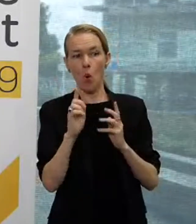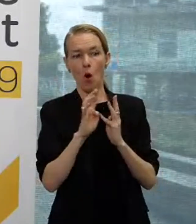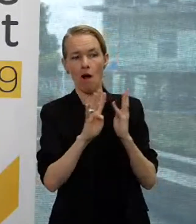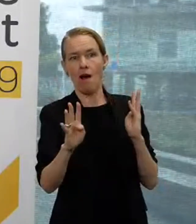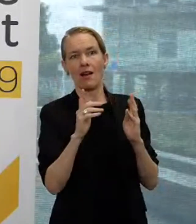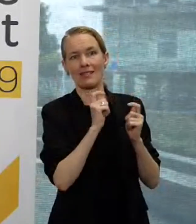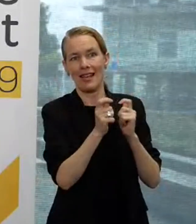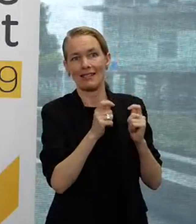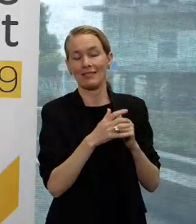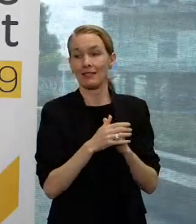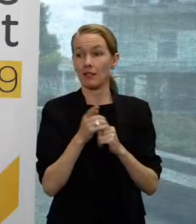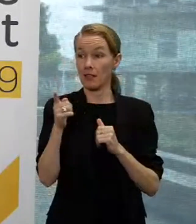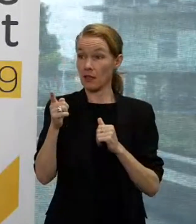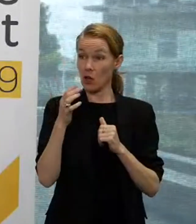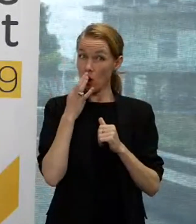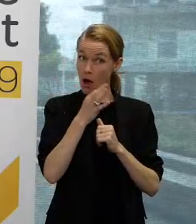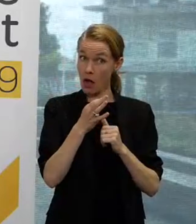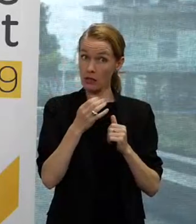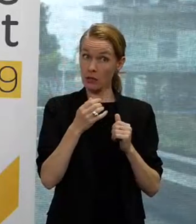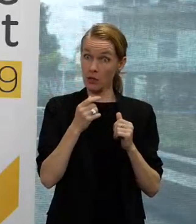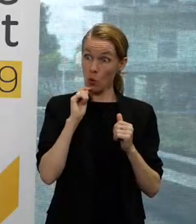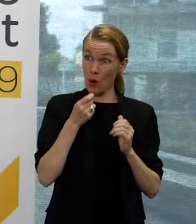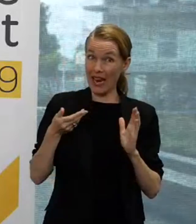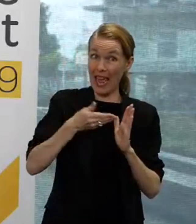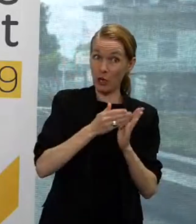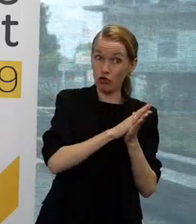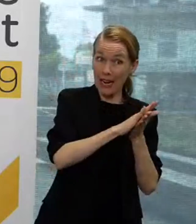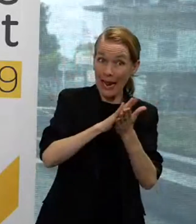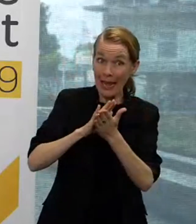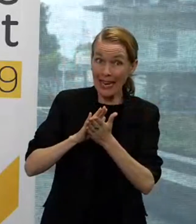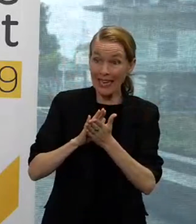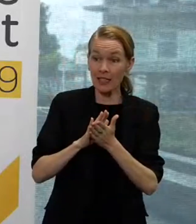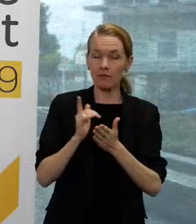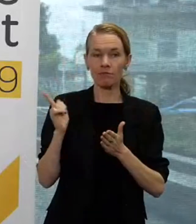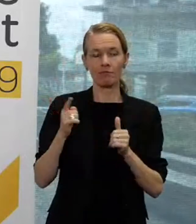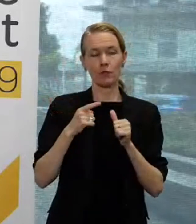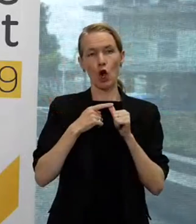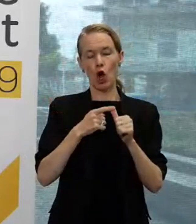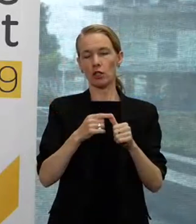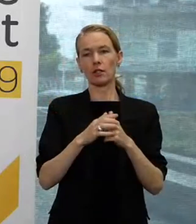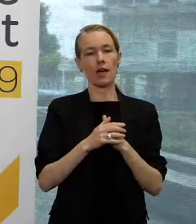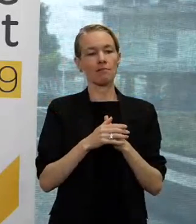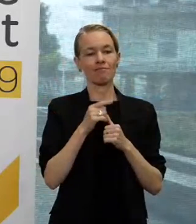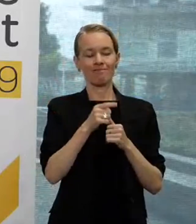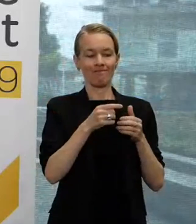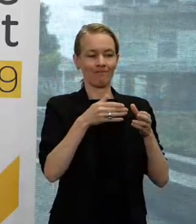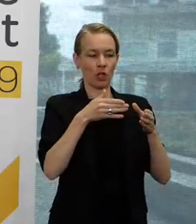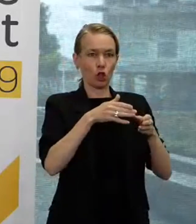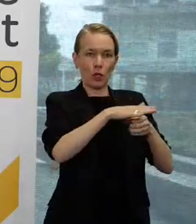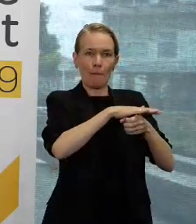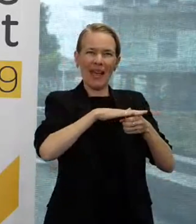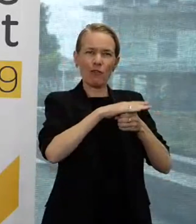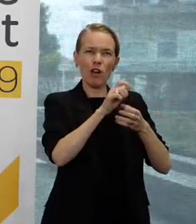Well, there's no particular need for the ports to do cleaning, because again, the nature of his work was that he accessed the port to get to the vessel,